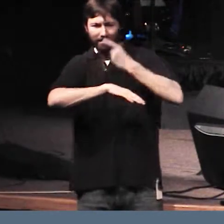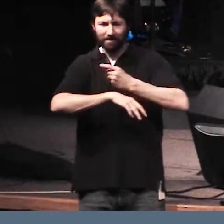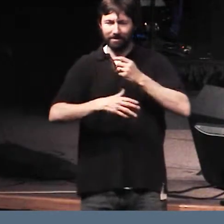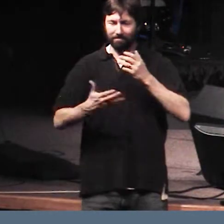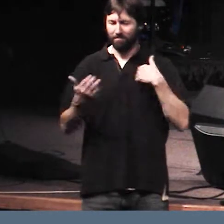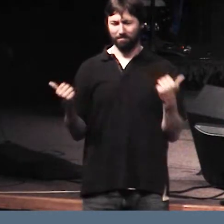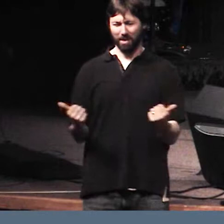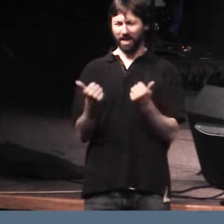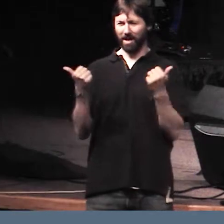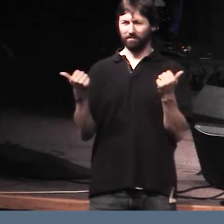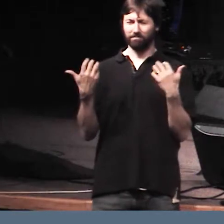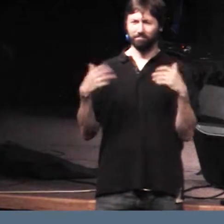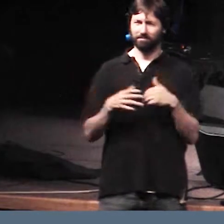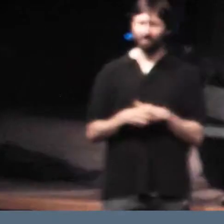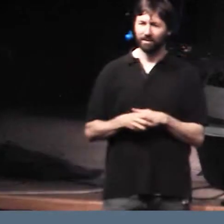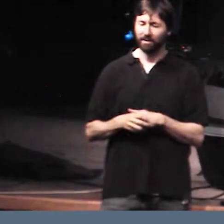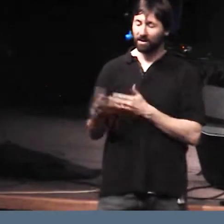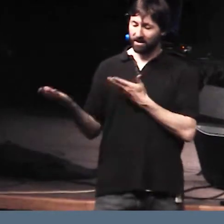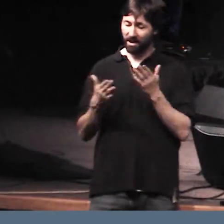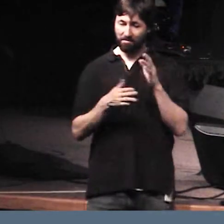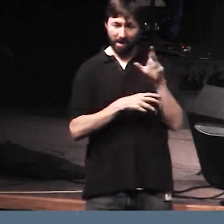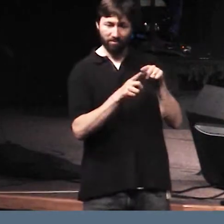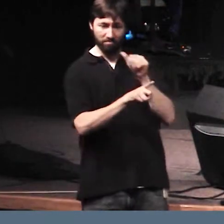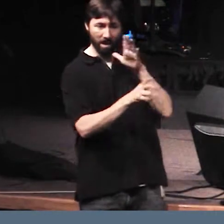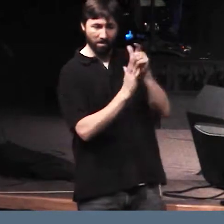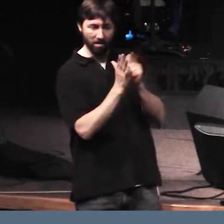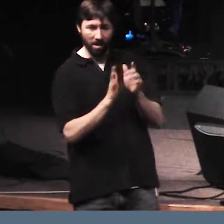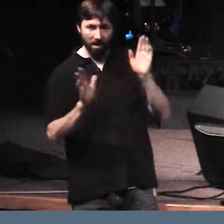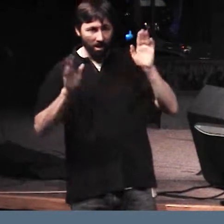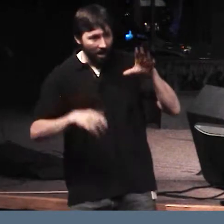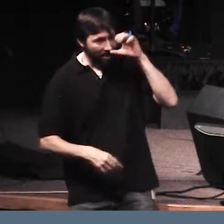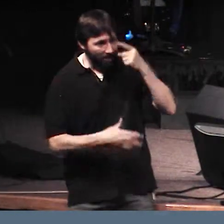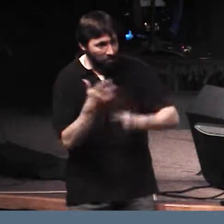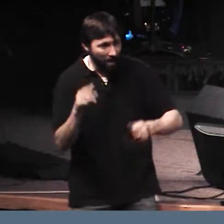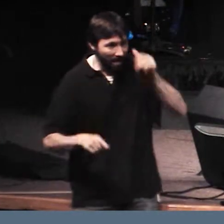and so she takes it all back to Naomi and she says "Oh you wouldn't believe it there's this guy here and he treated